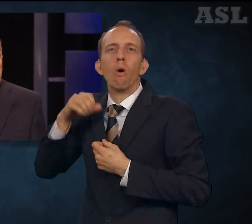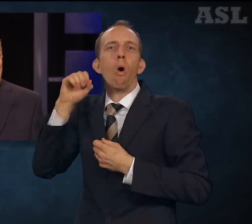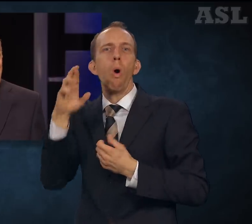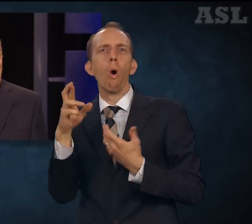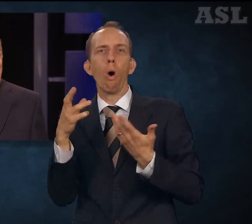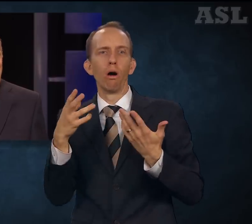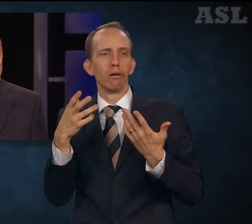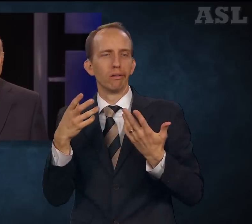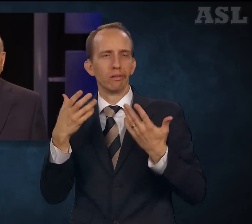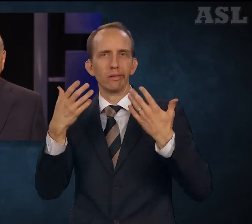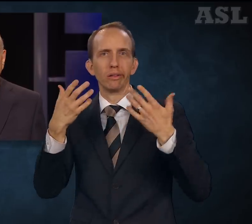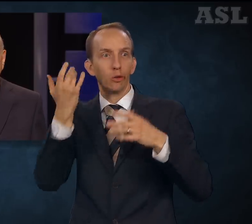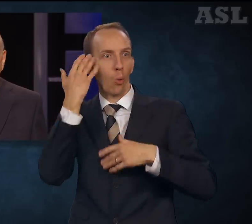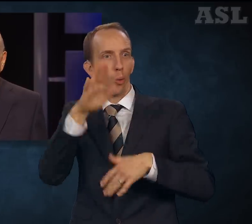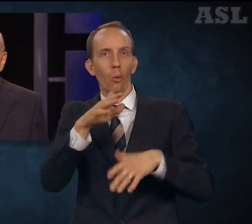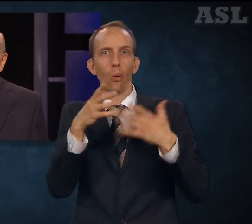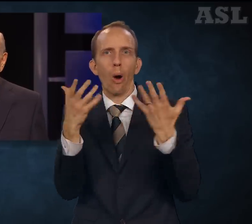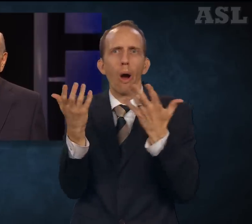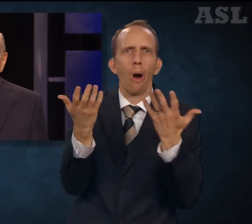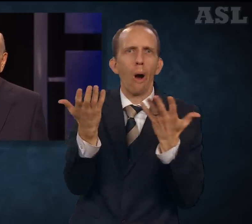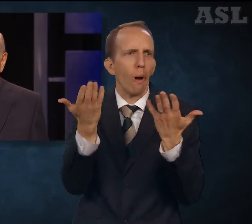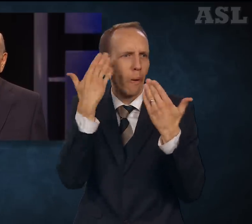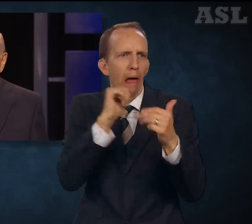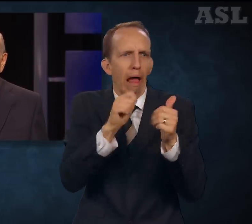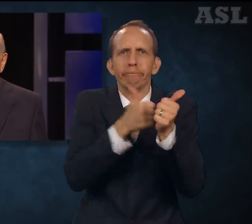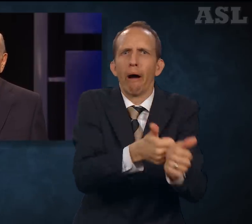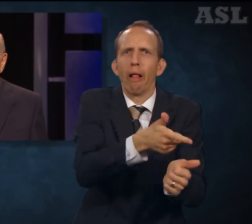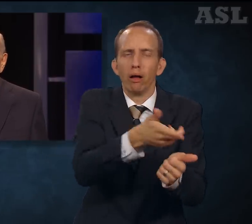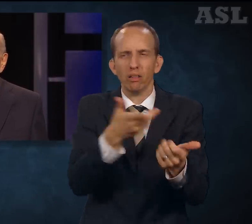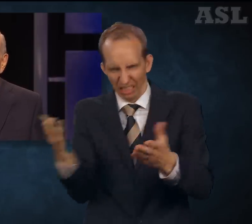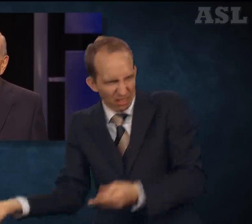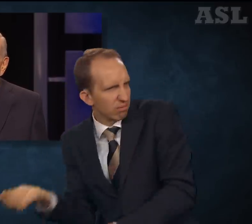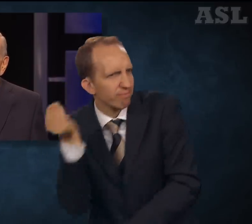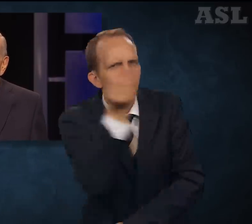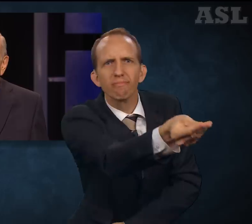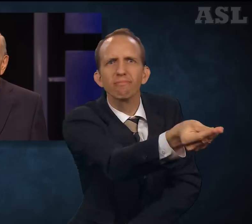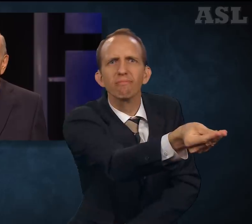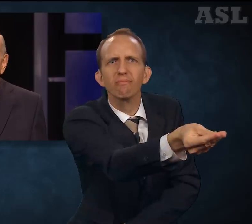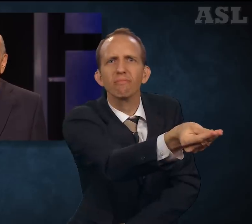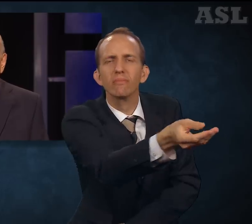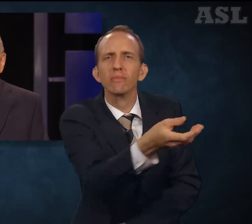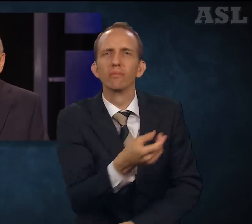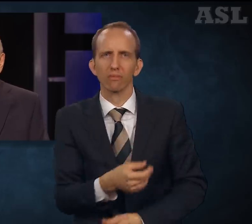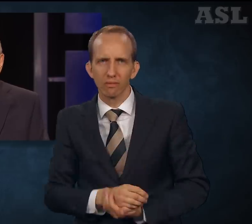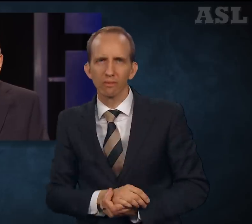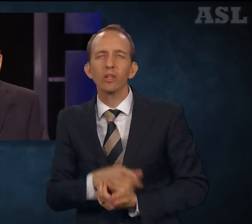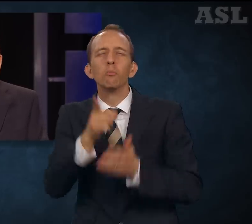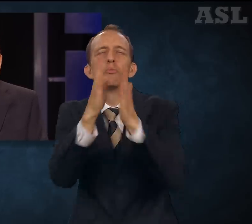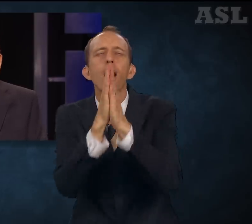THEM. PRAY ABOUT WHO NEEDS THIS